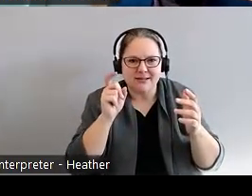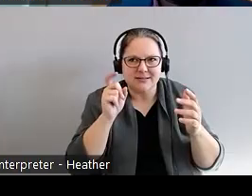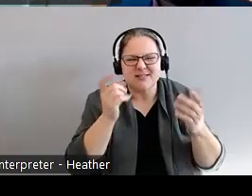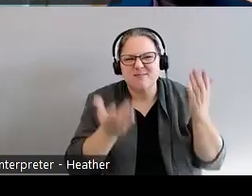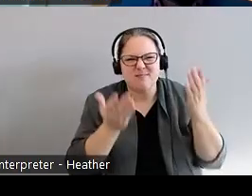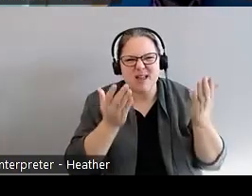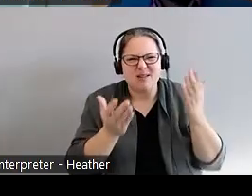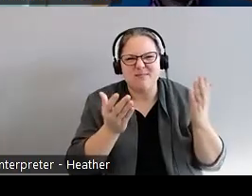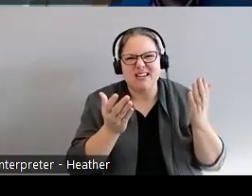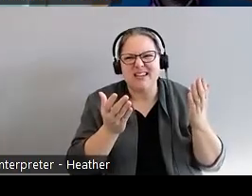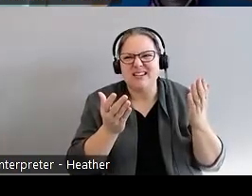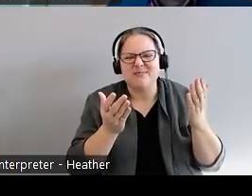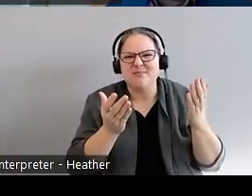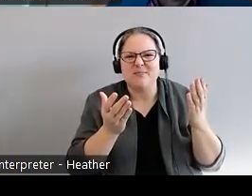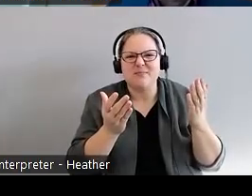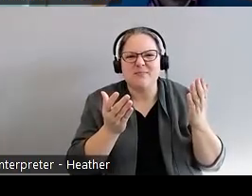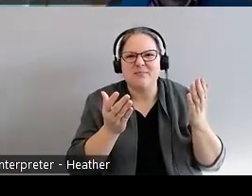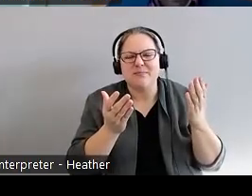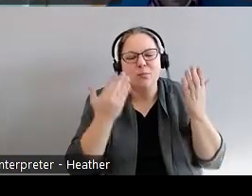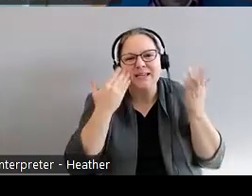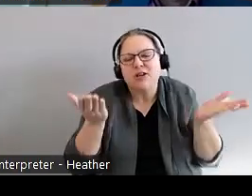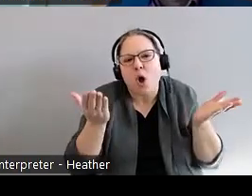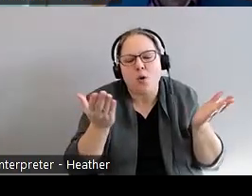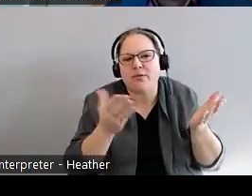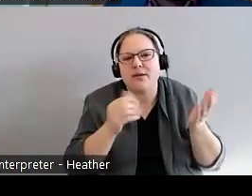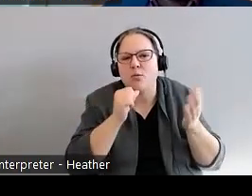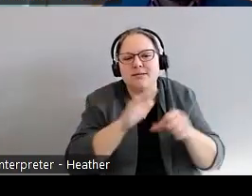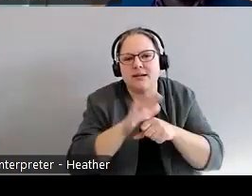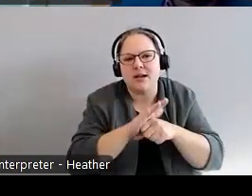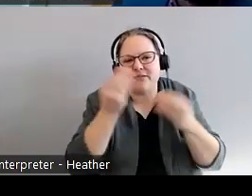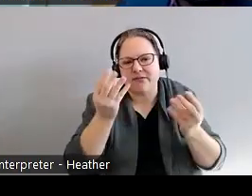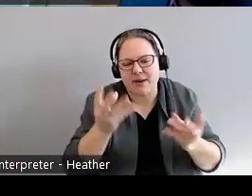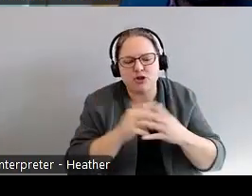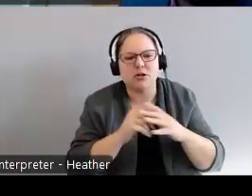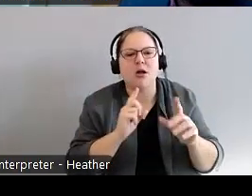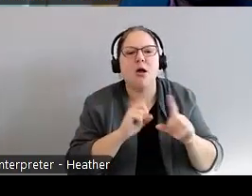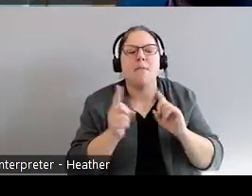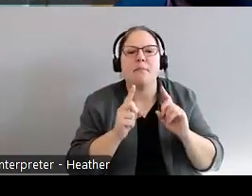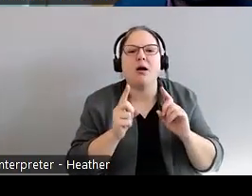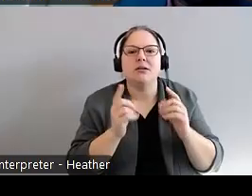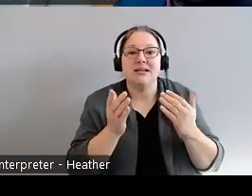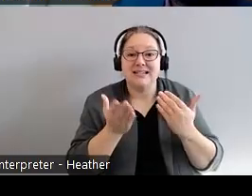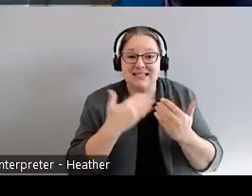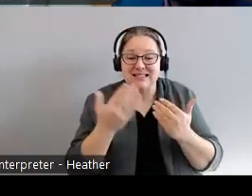much warning. Um but you know uh it's easier for us to get admissions from the impatient unit